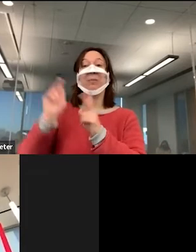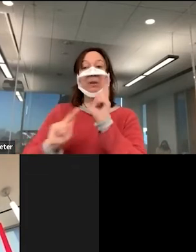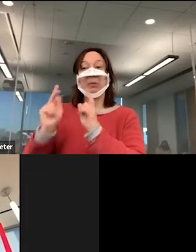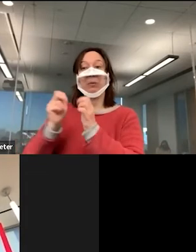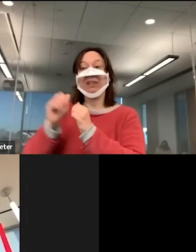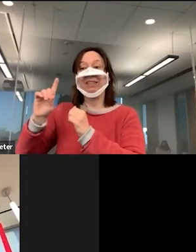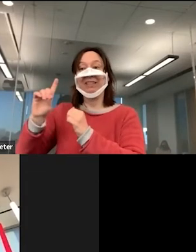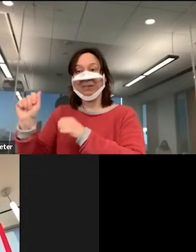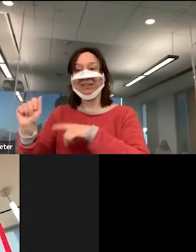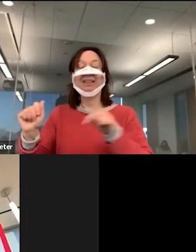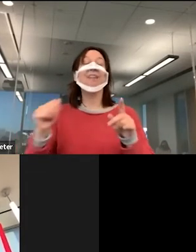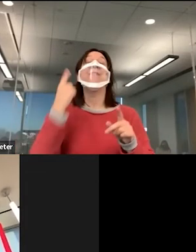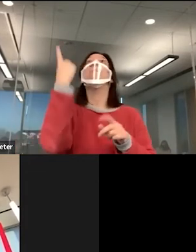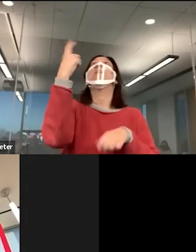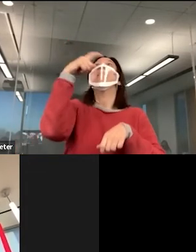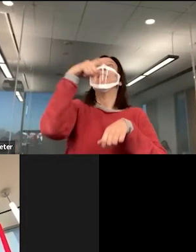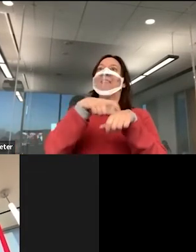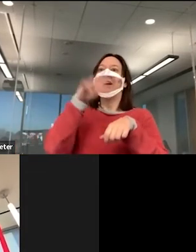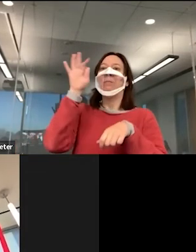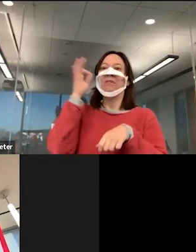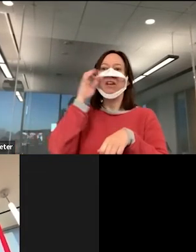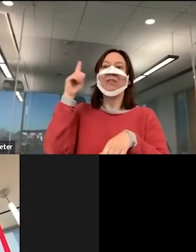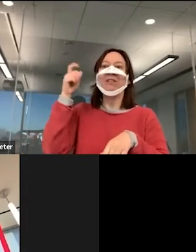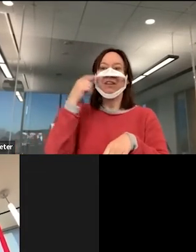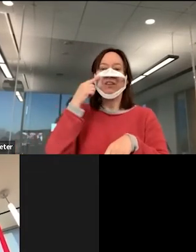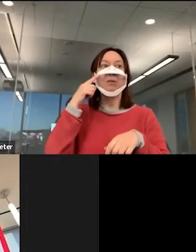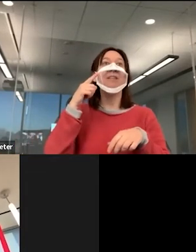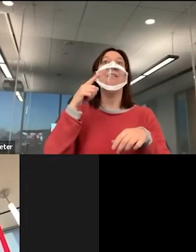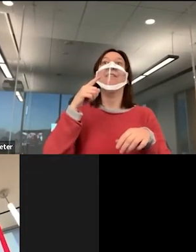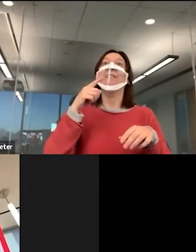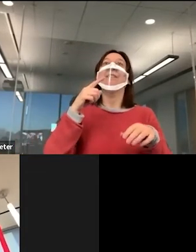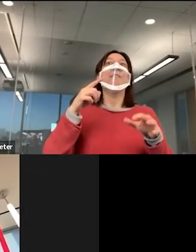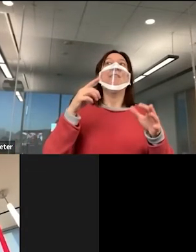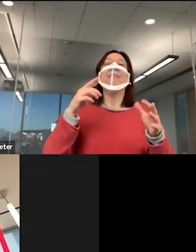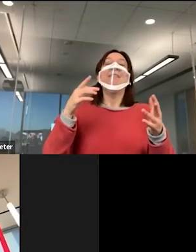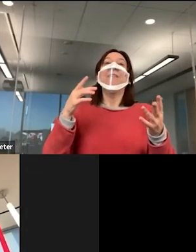everyone was like okay so we could only hire people with disabilities all of a sudden they